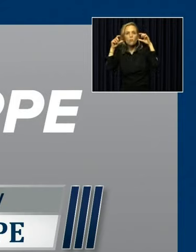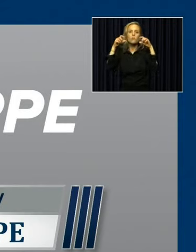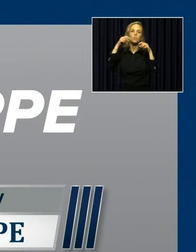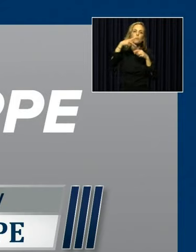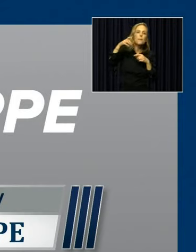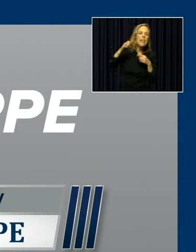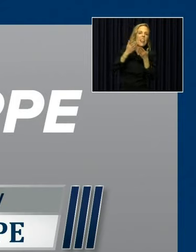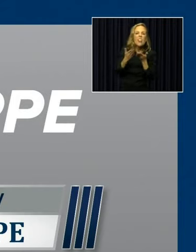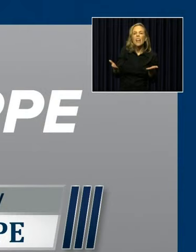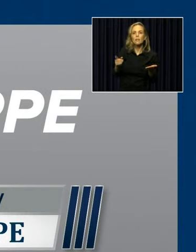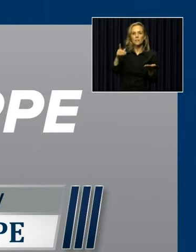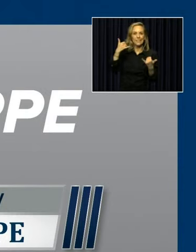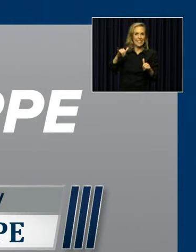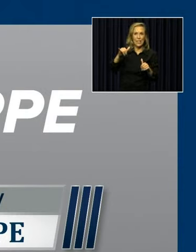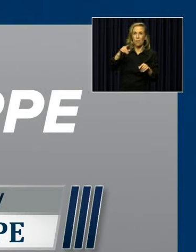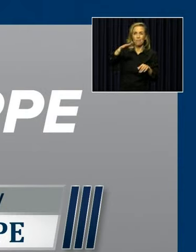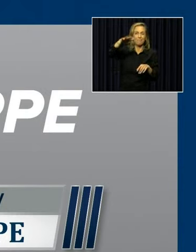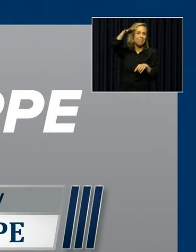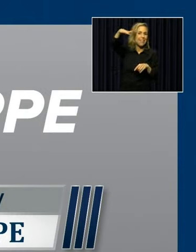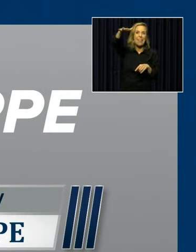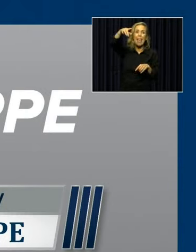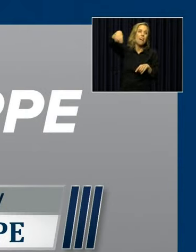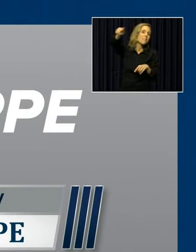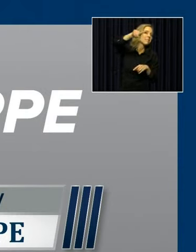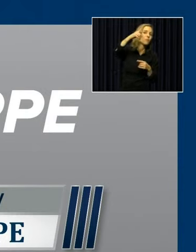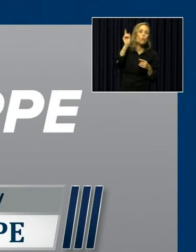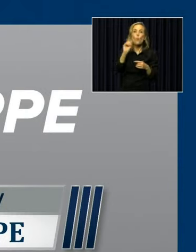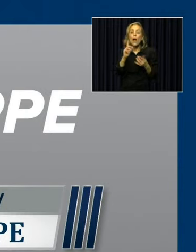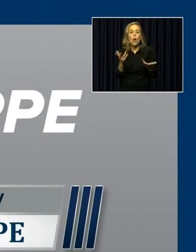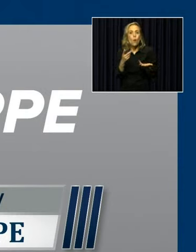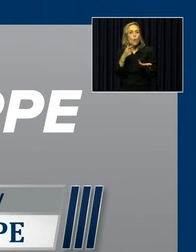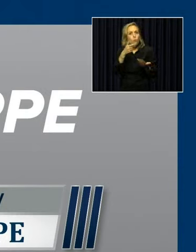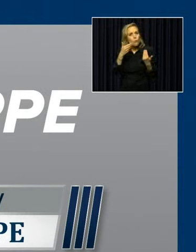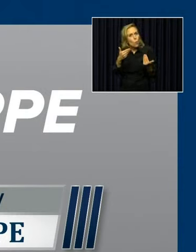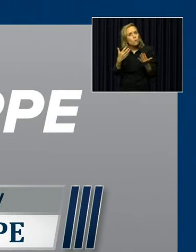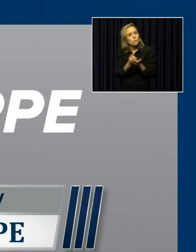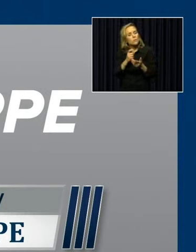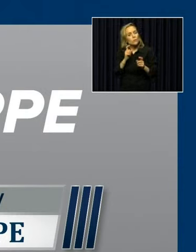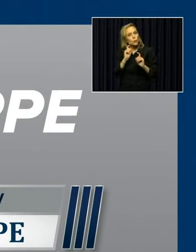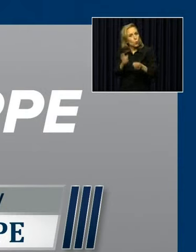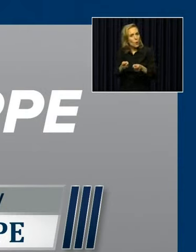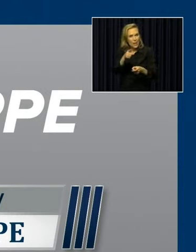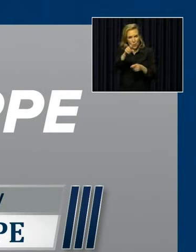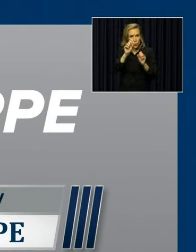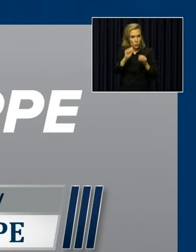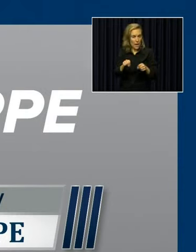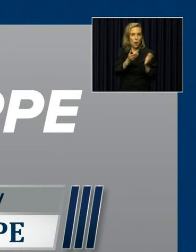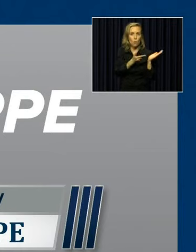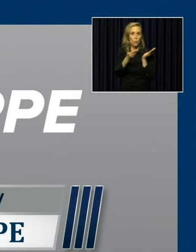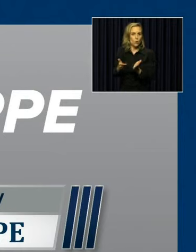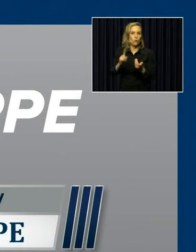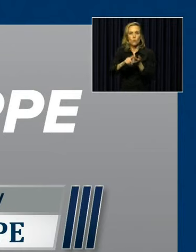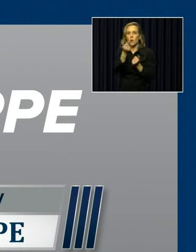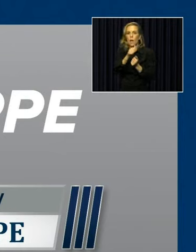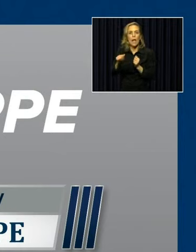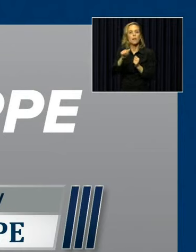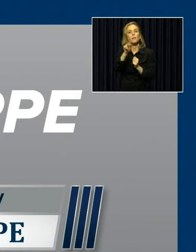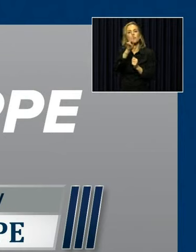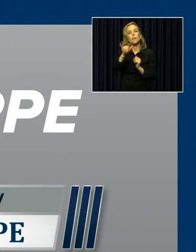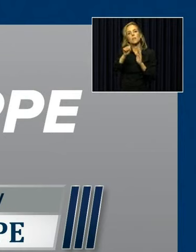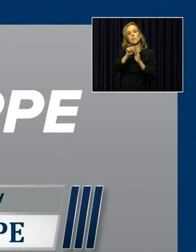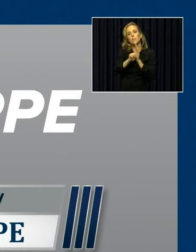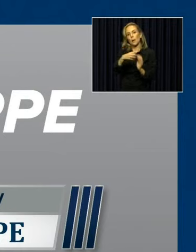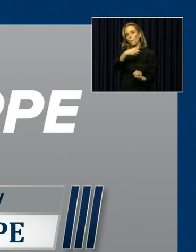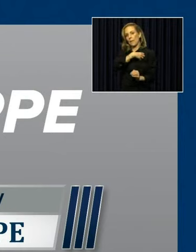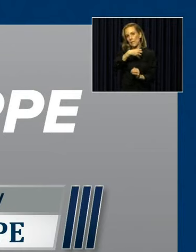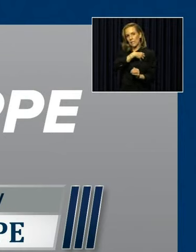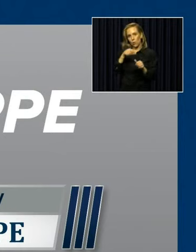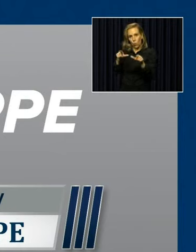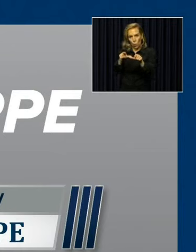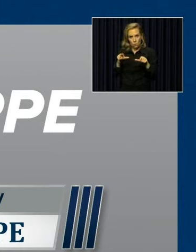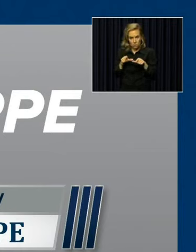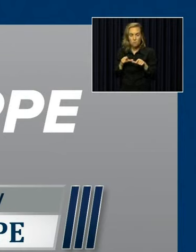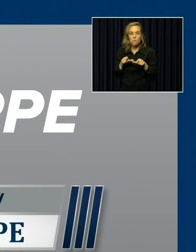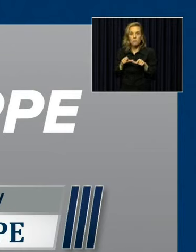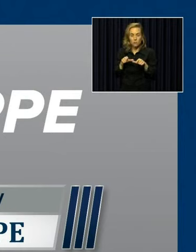THERE WAS NEW GUIDANCE BY THE